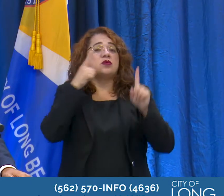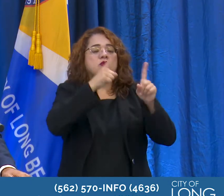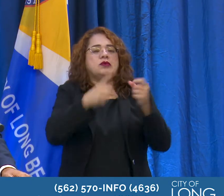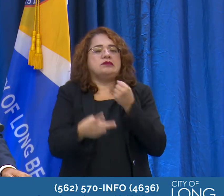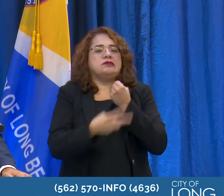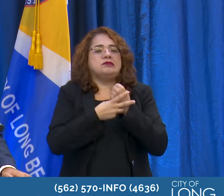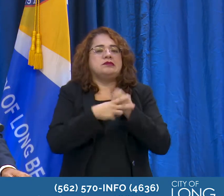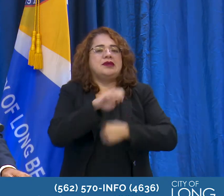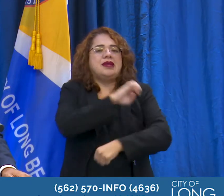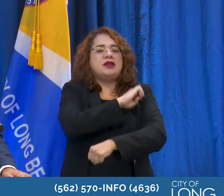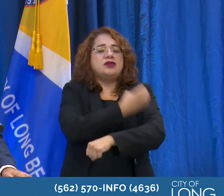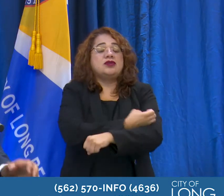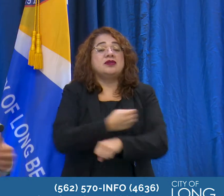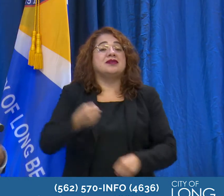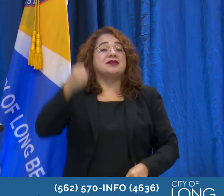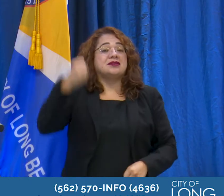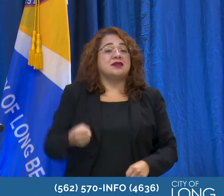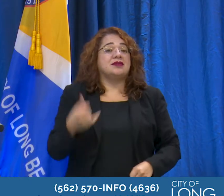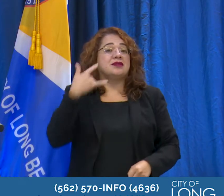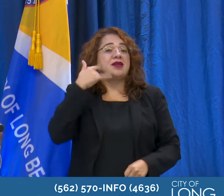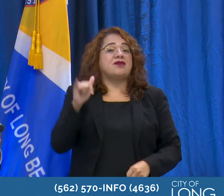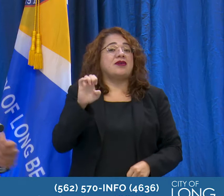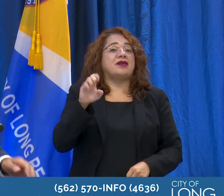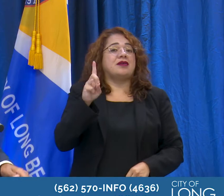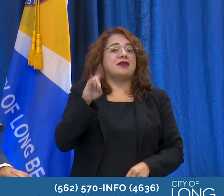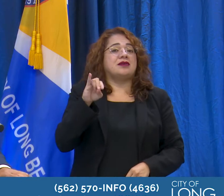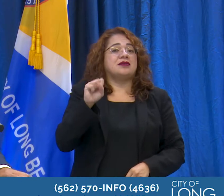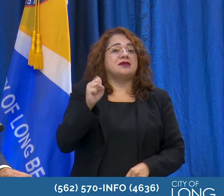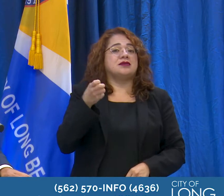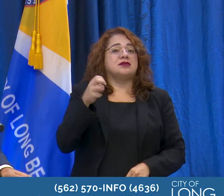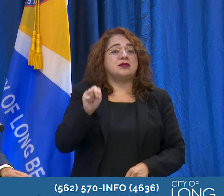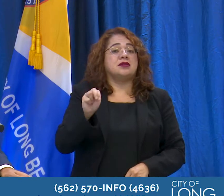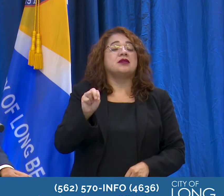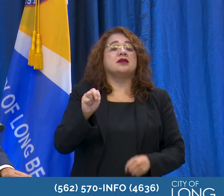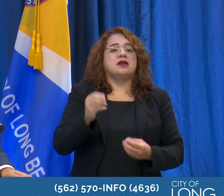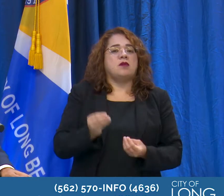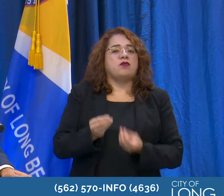Southern California Edison, who is our provider here in Long Beach, and as